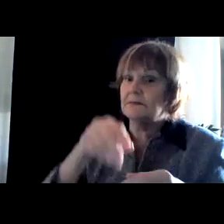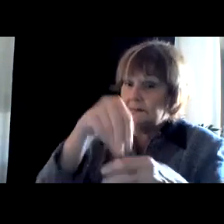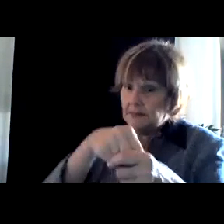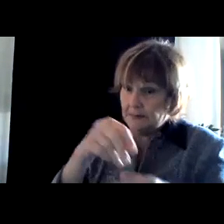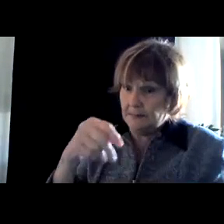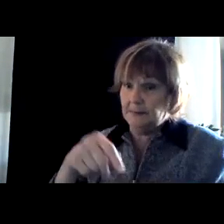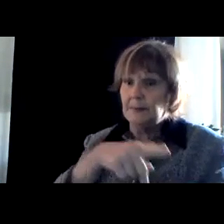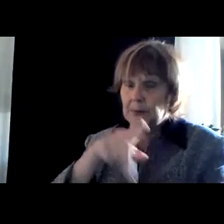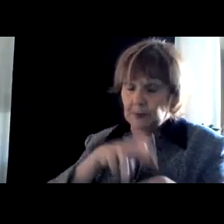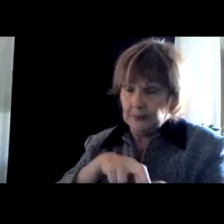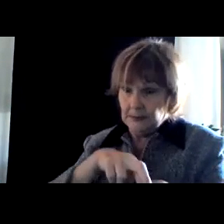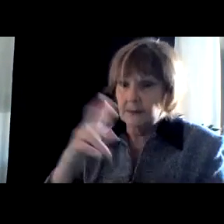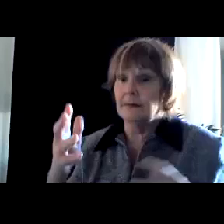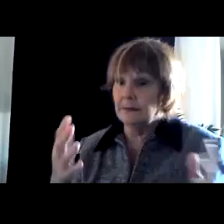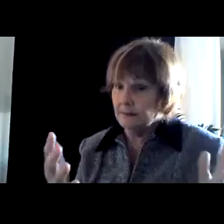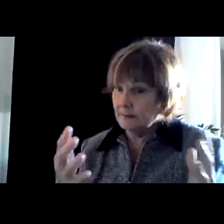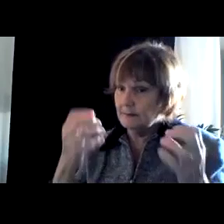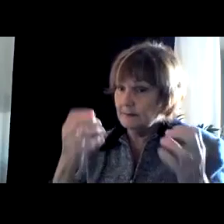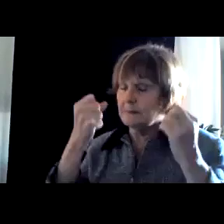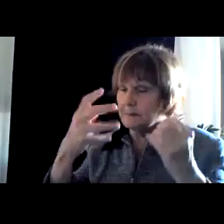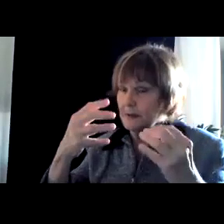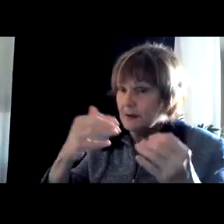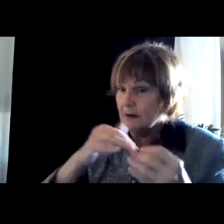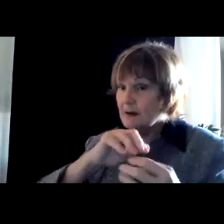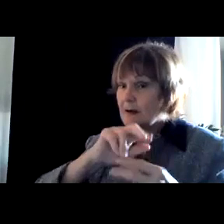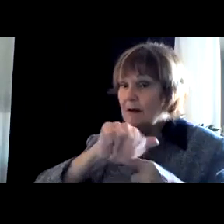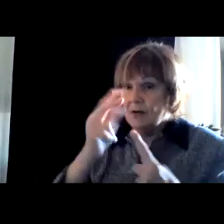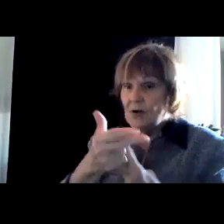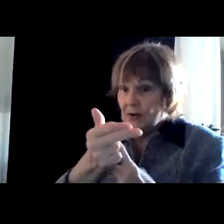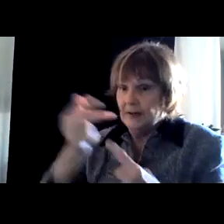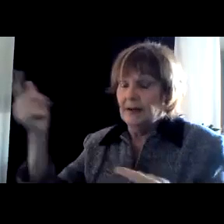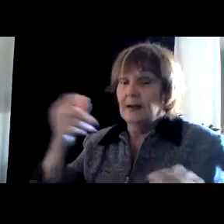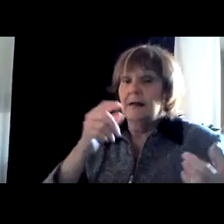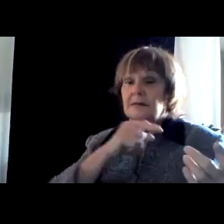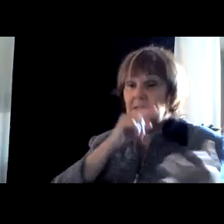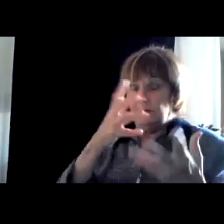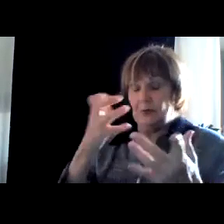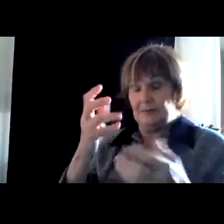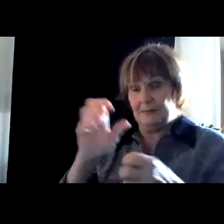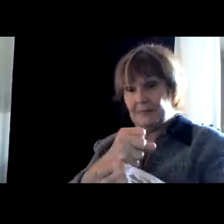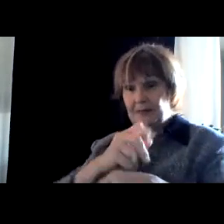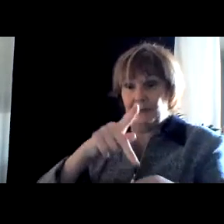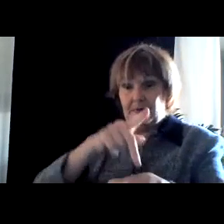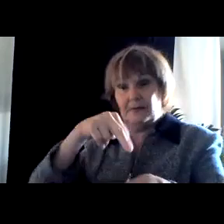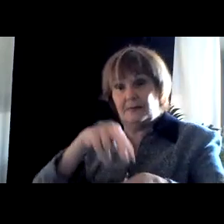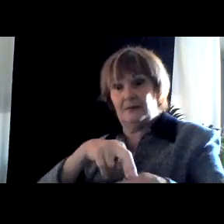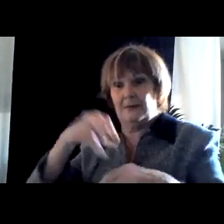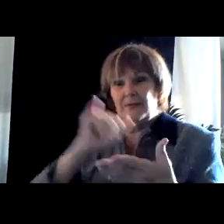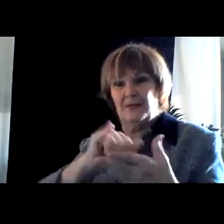when several developers wanted to come in and make Puerto Rico kind of their distant or their second headquarters.